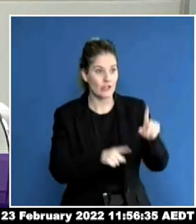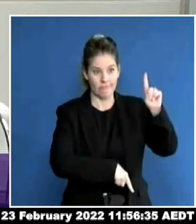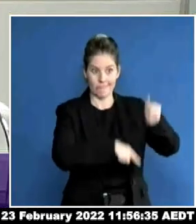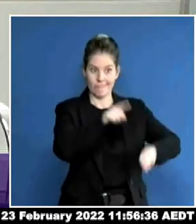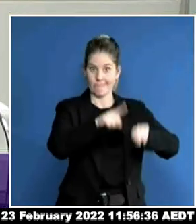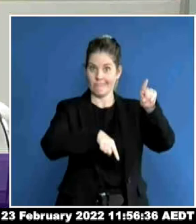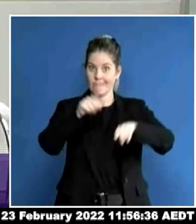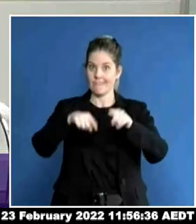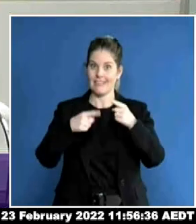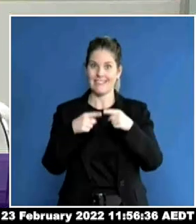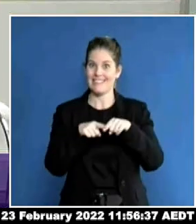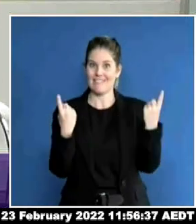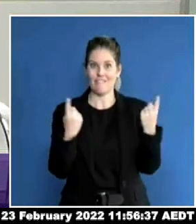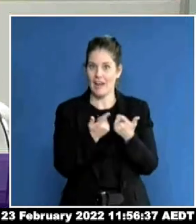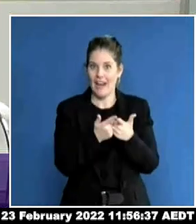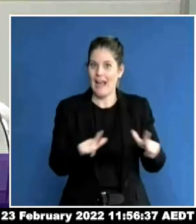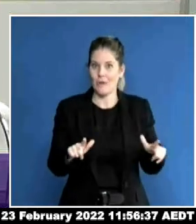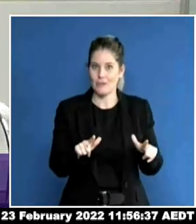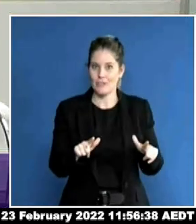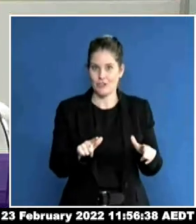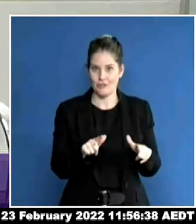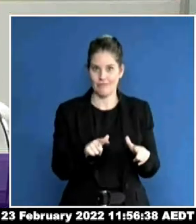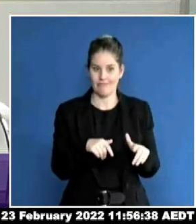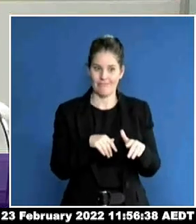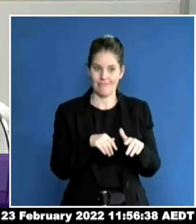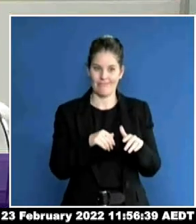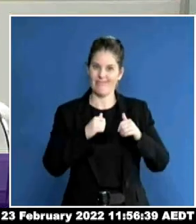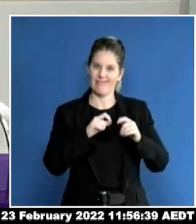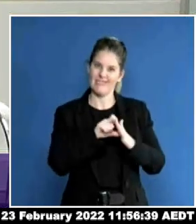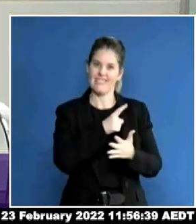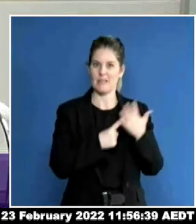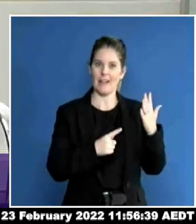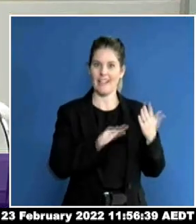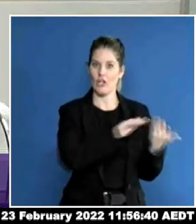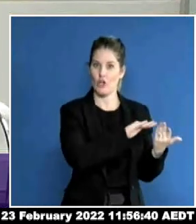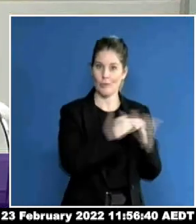It talks about mindsets that you need when thinking about disability and kind of like